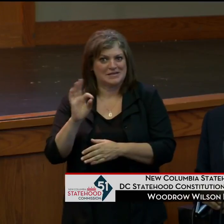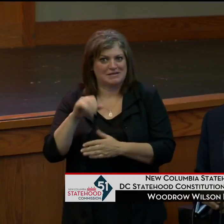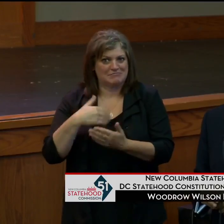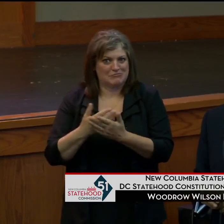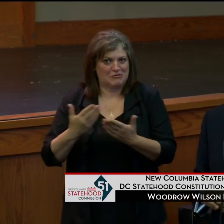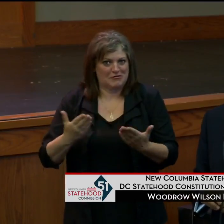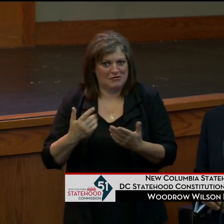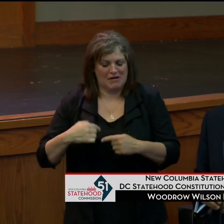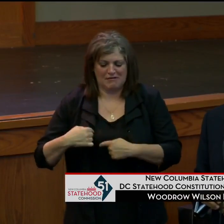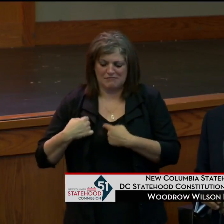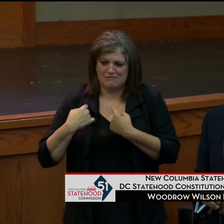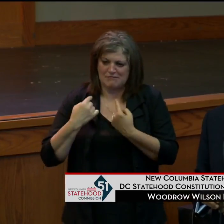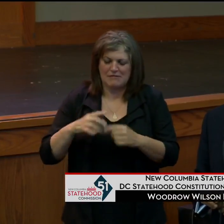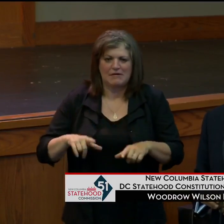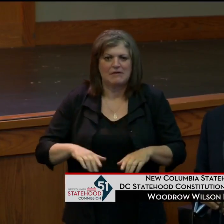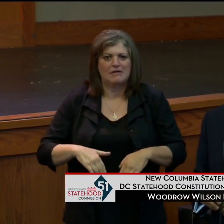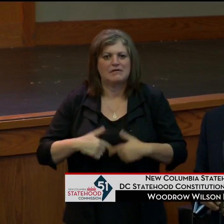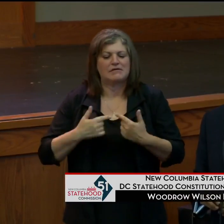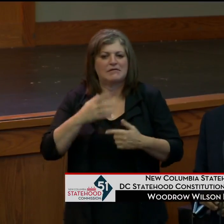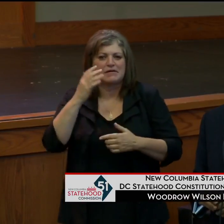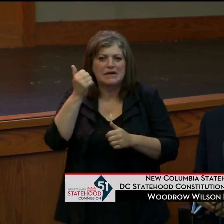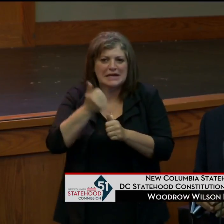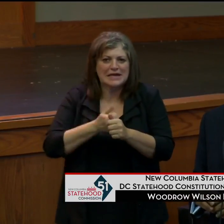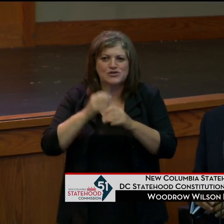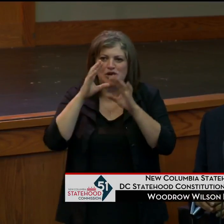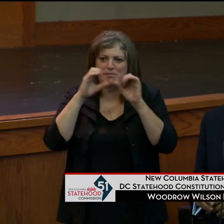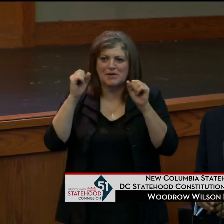I HAVE LIVED THROUGH EVERY ADMINISTRATION SINCE HOME RULE